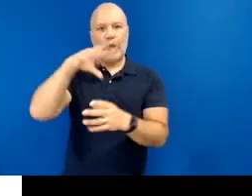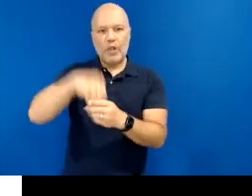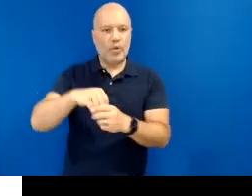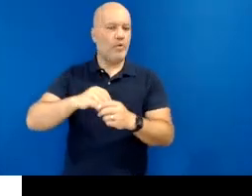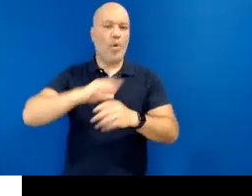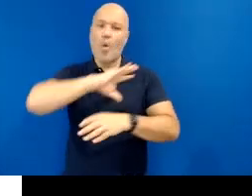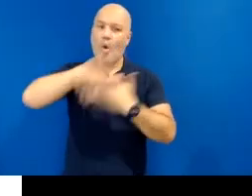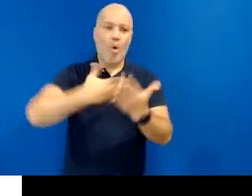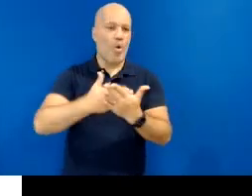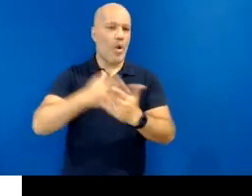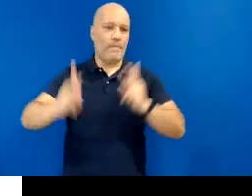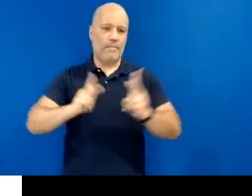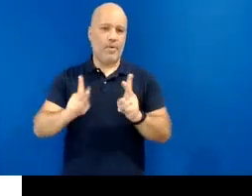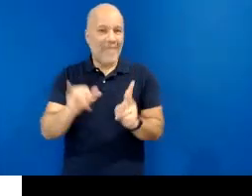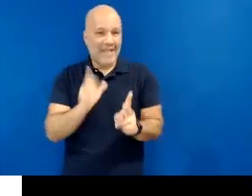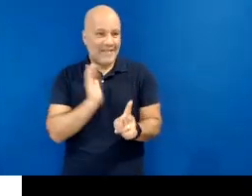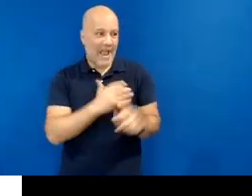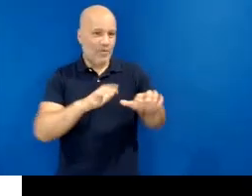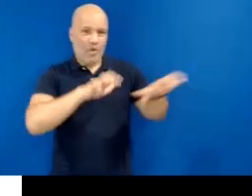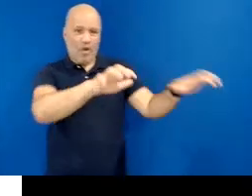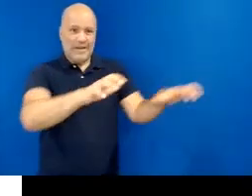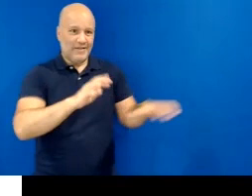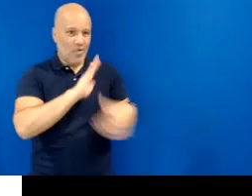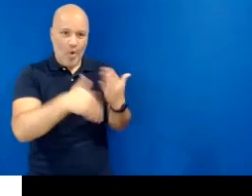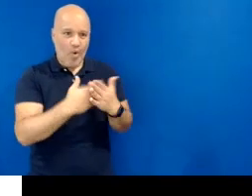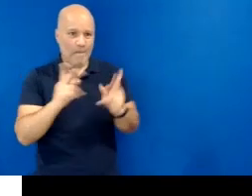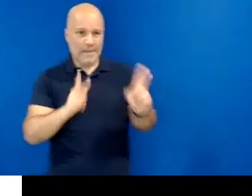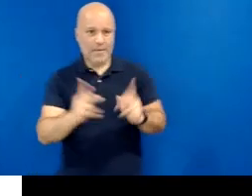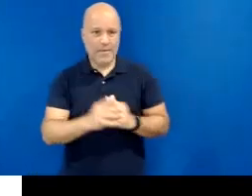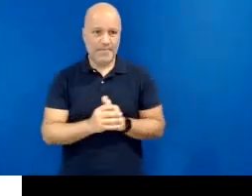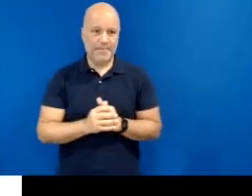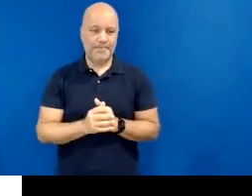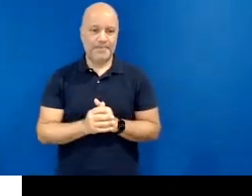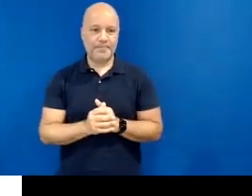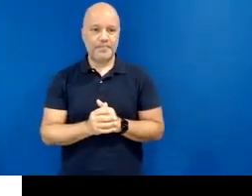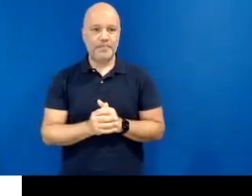That's who we are speaking to. So now that's the background here.